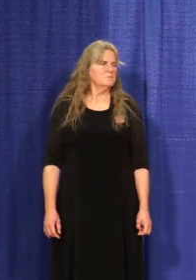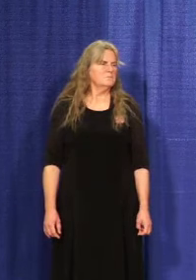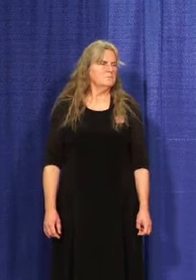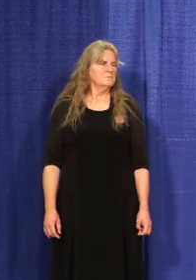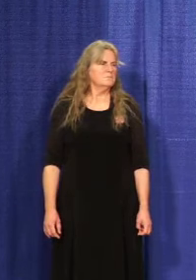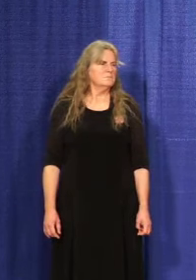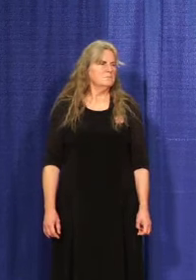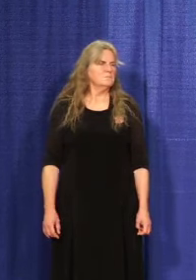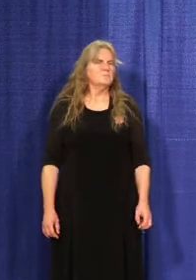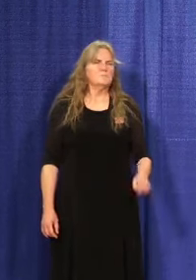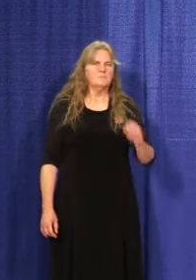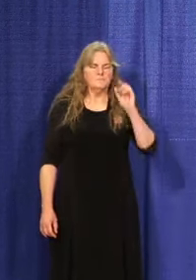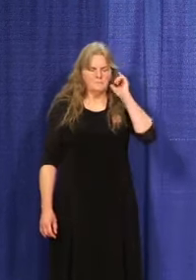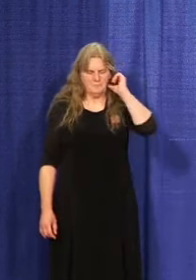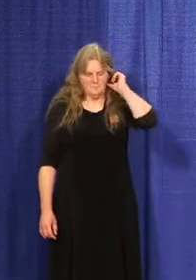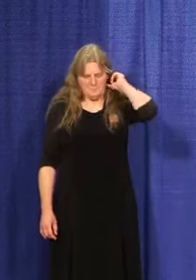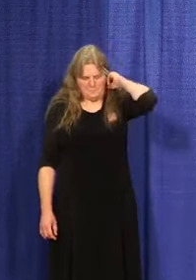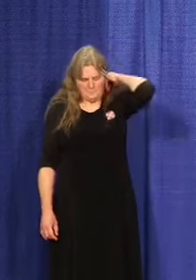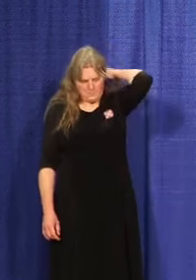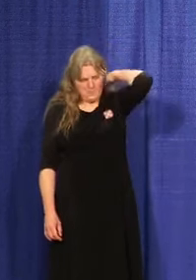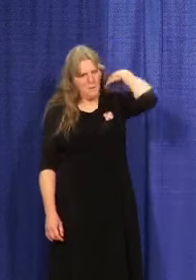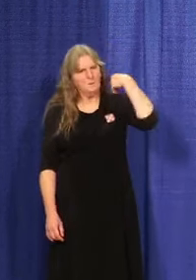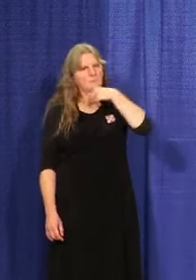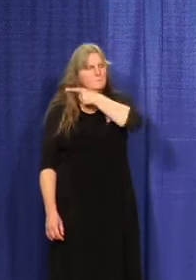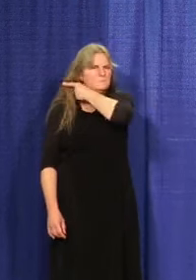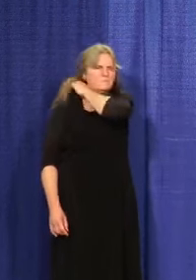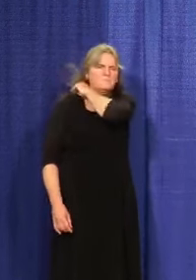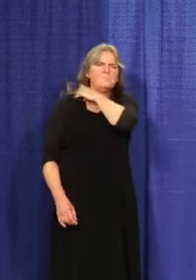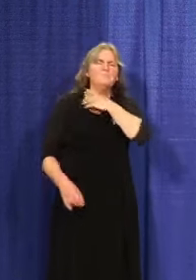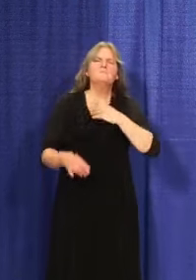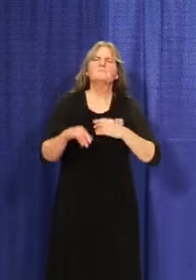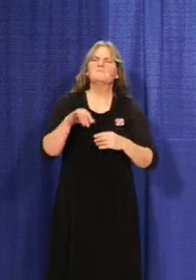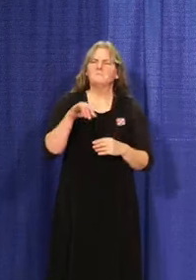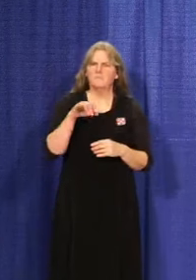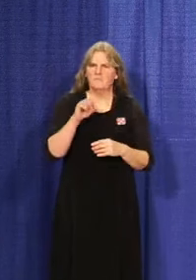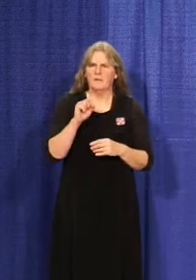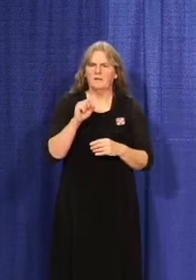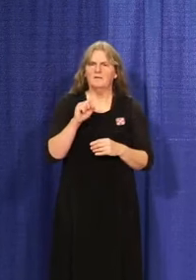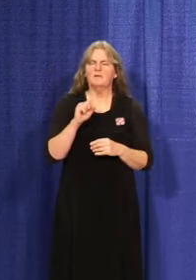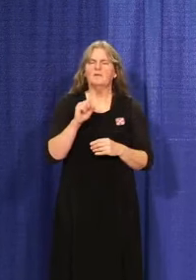Just to explain that, yes, they are two other traffic like versions we are hoping to